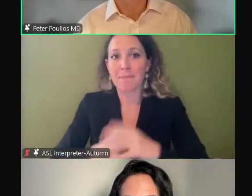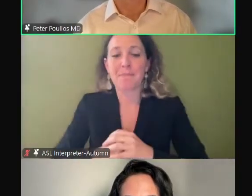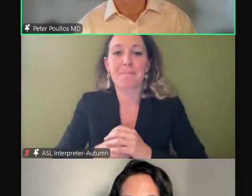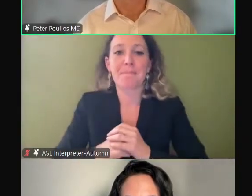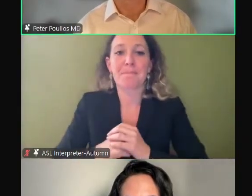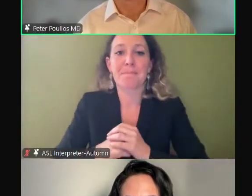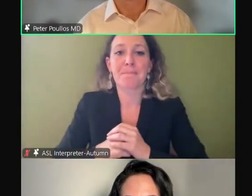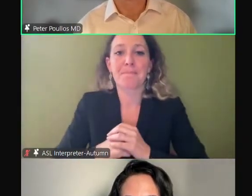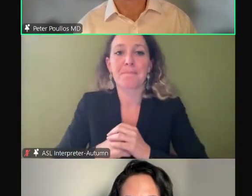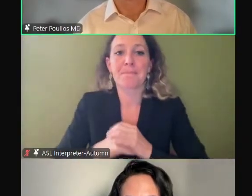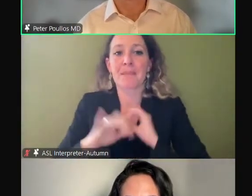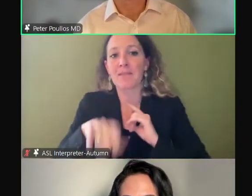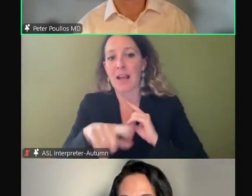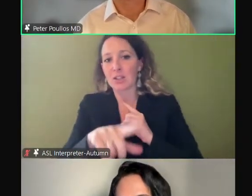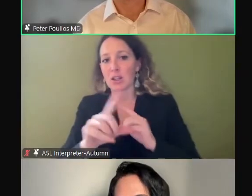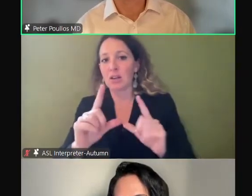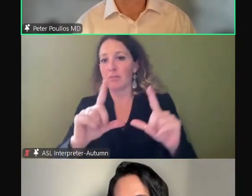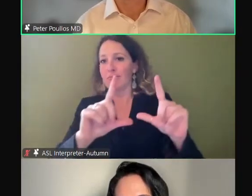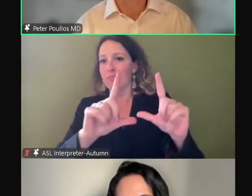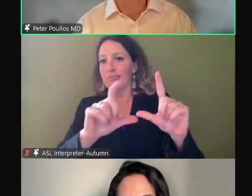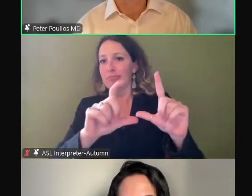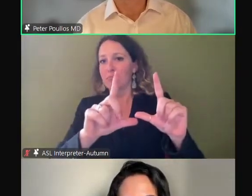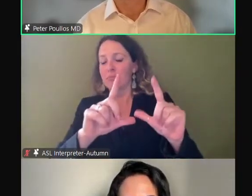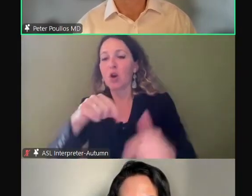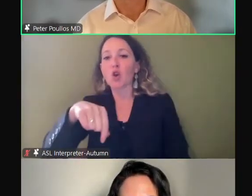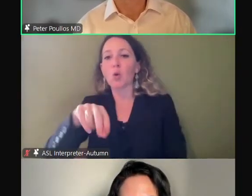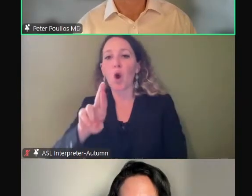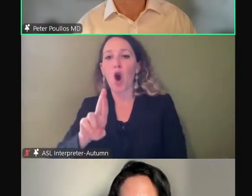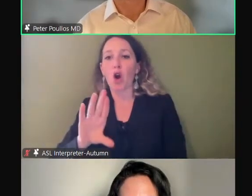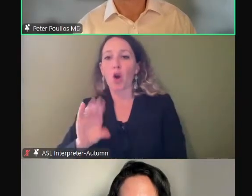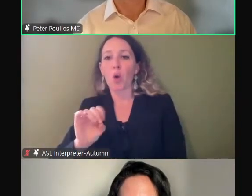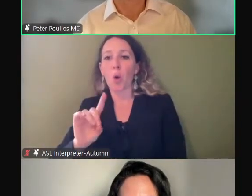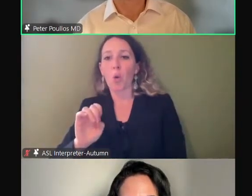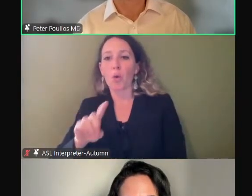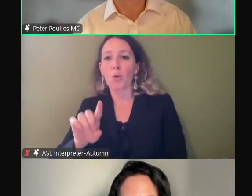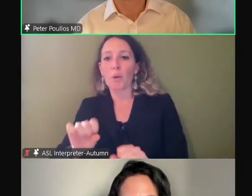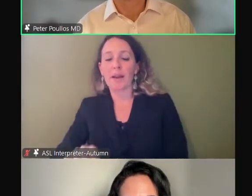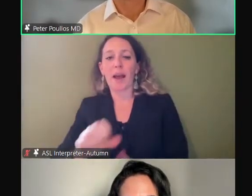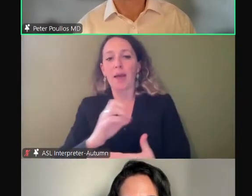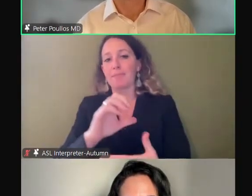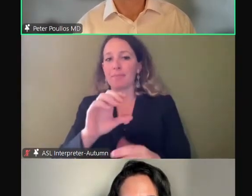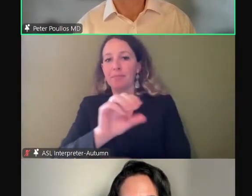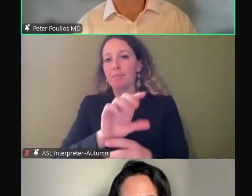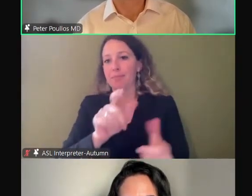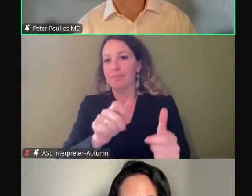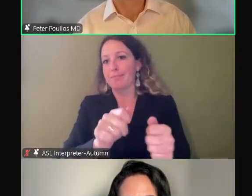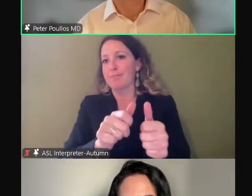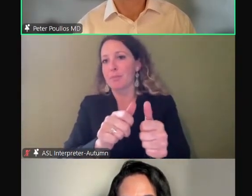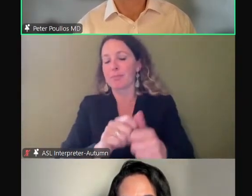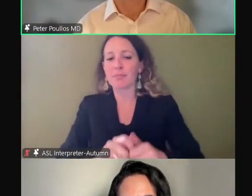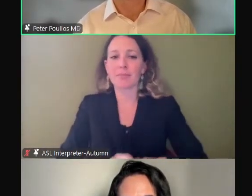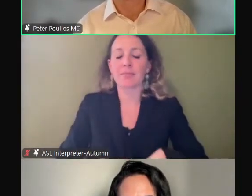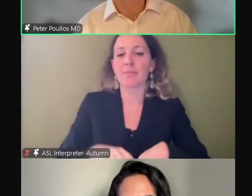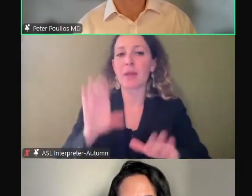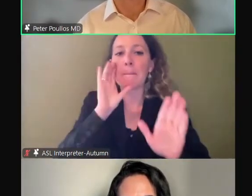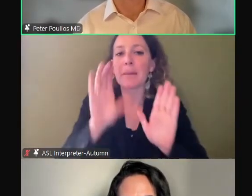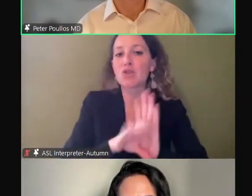This is a QR code you can scan. Don't rush to do it right now, if you don't have to,